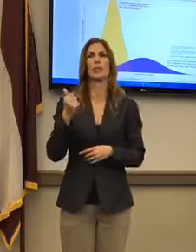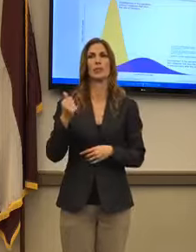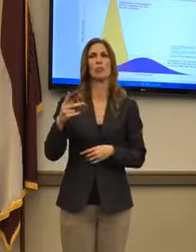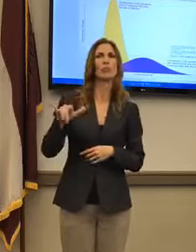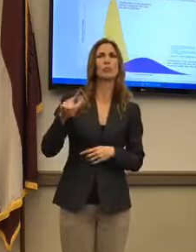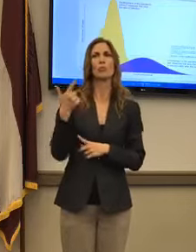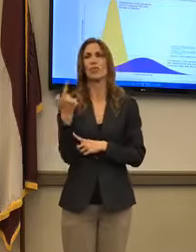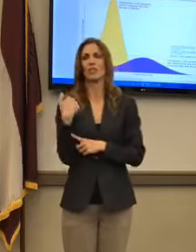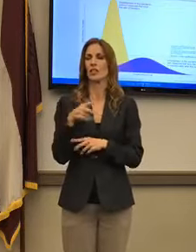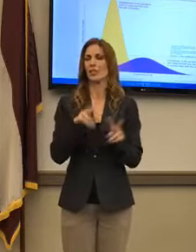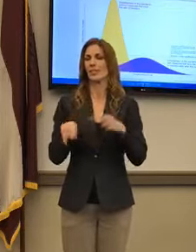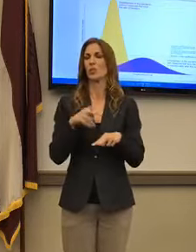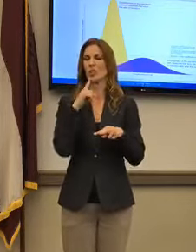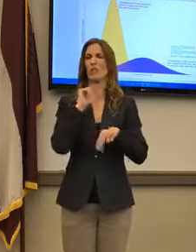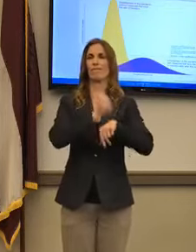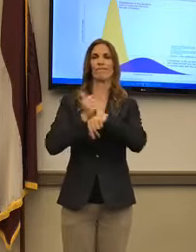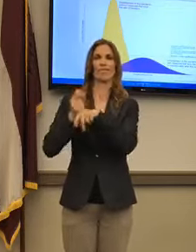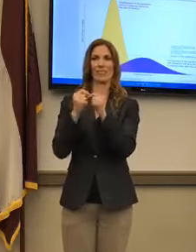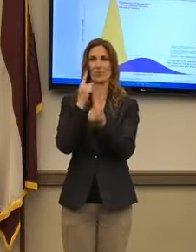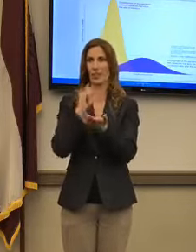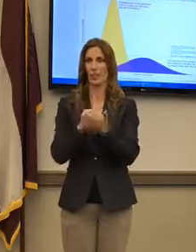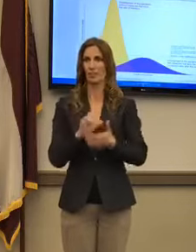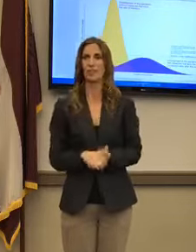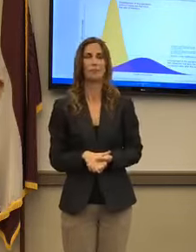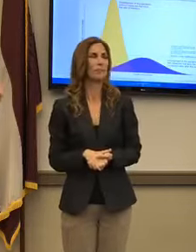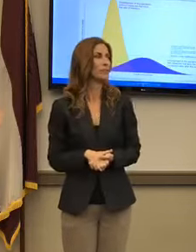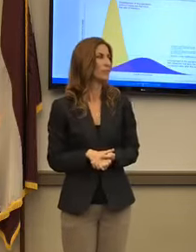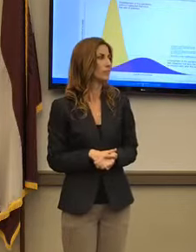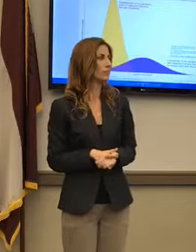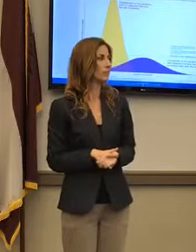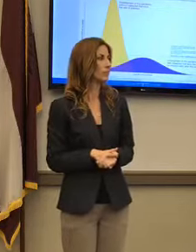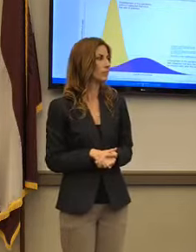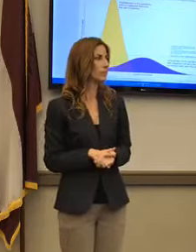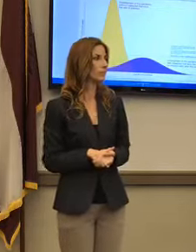we started to put those teams together so you can get a sense of how we're